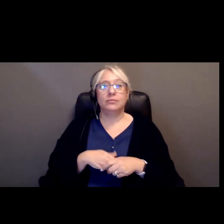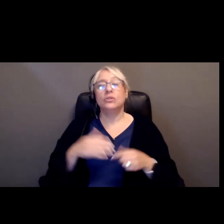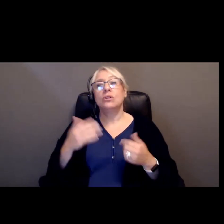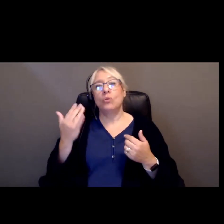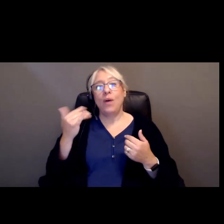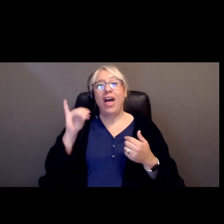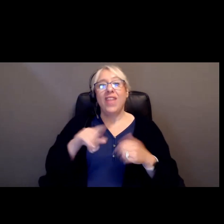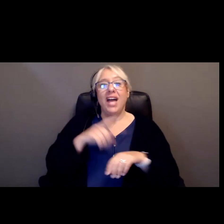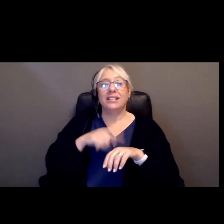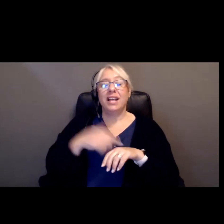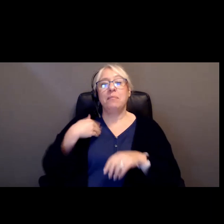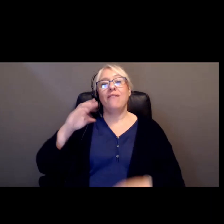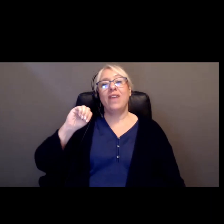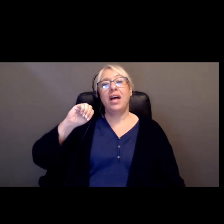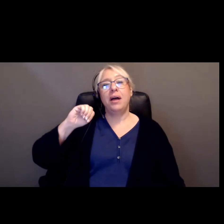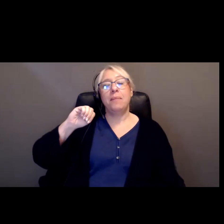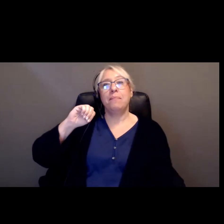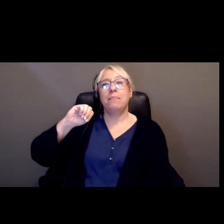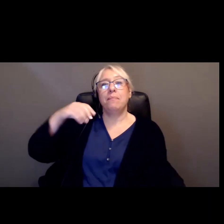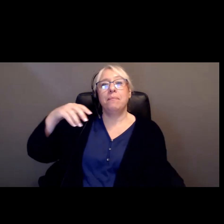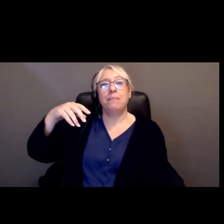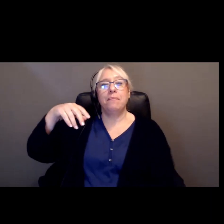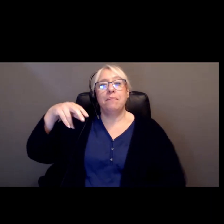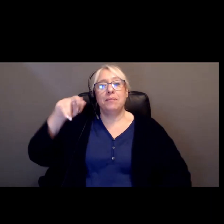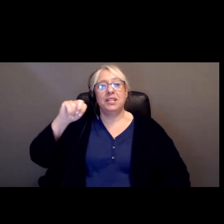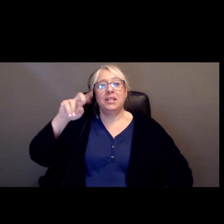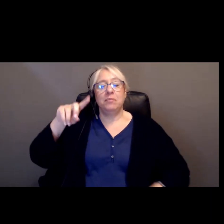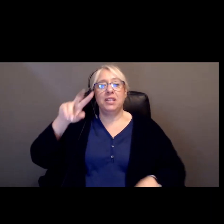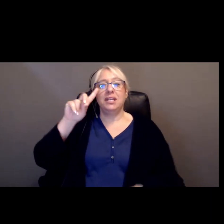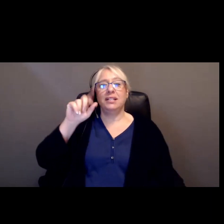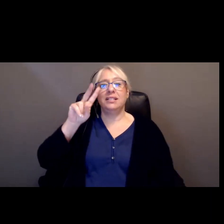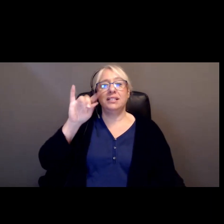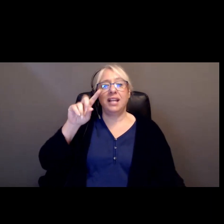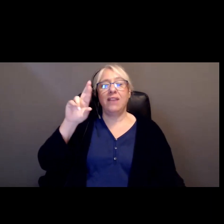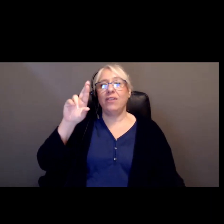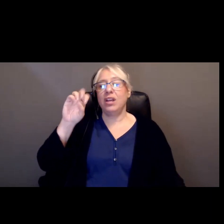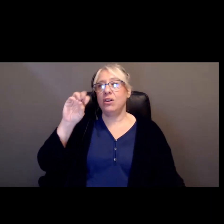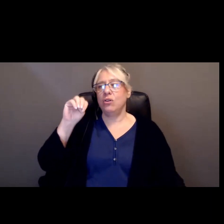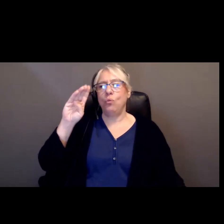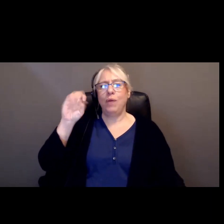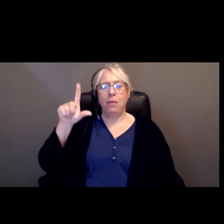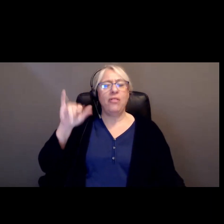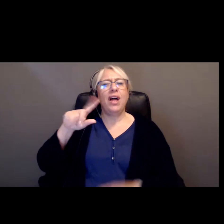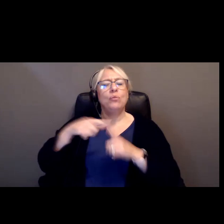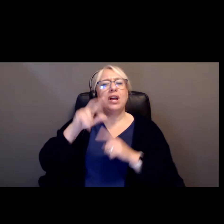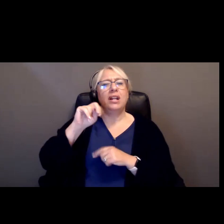David Reville, who, during the time the NDPs were coming to power, himself was open about having a